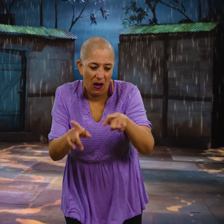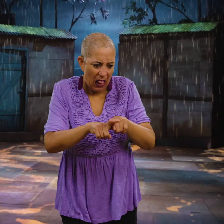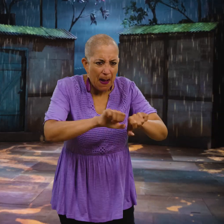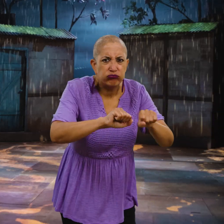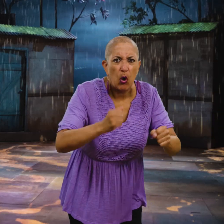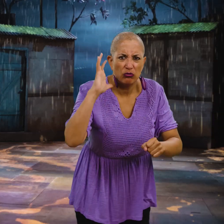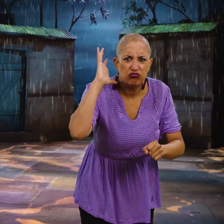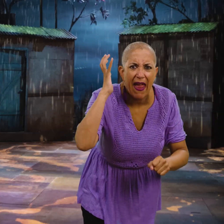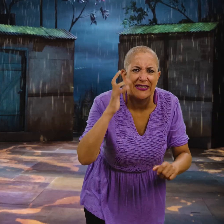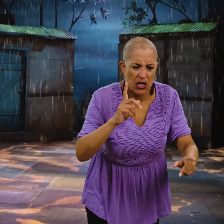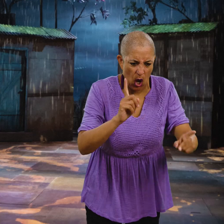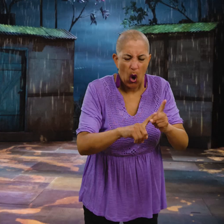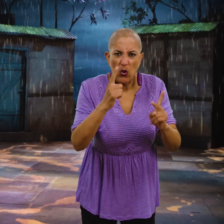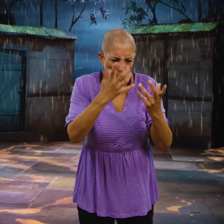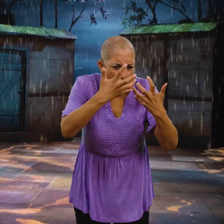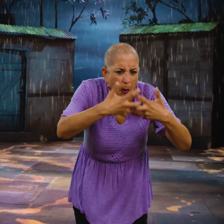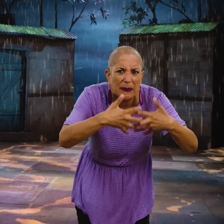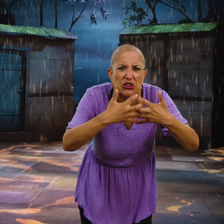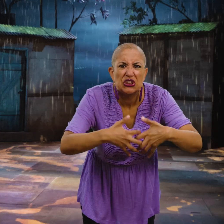with them in his small bedroom.